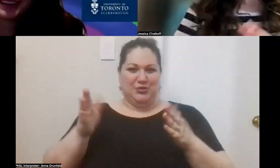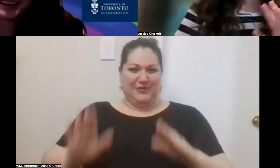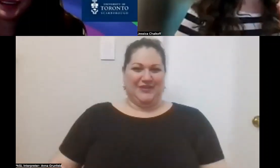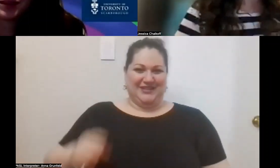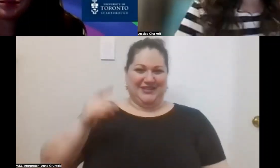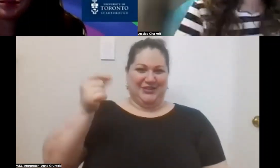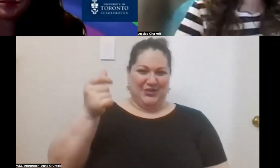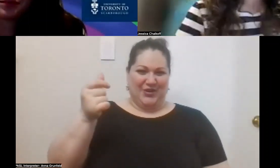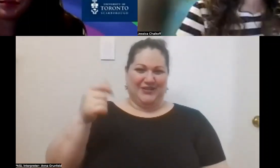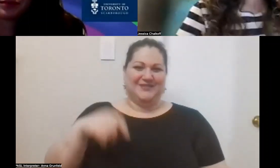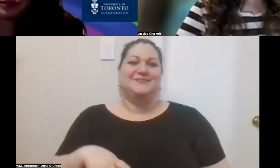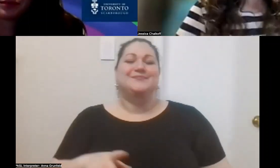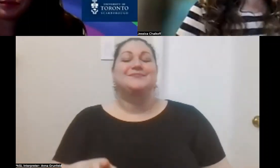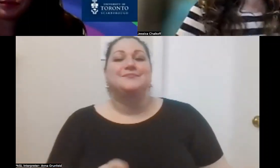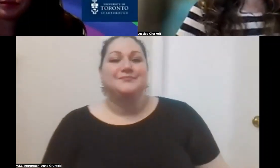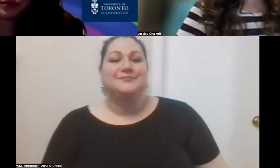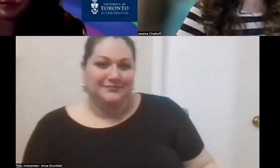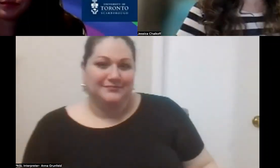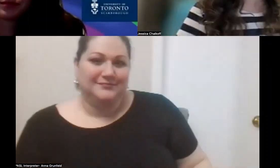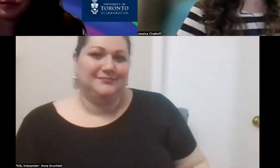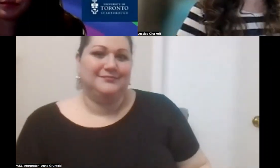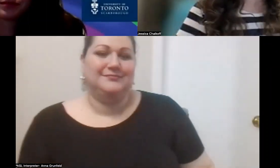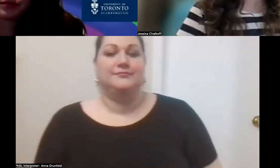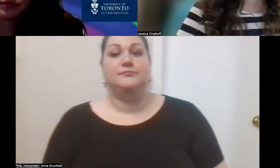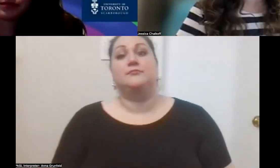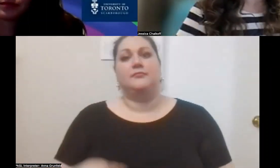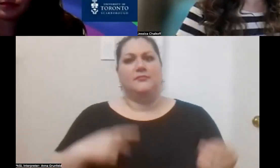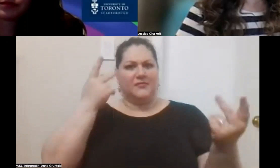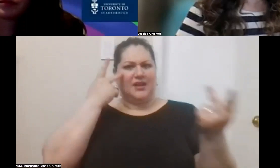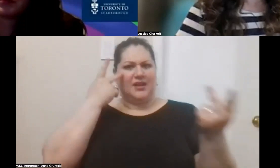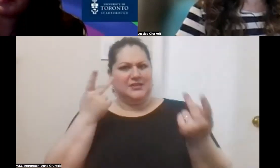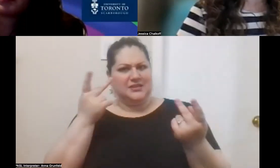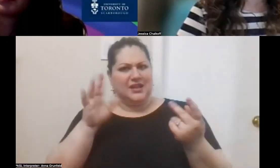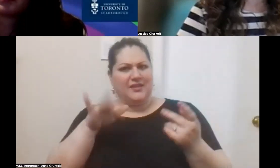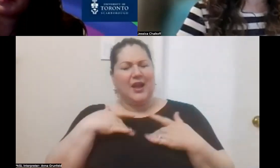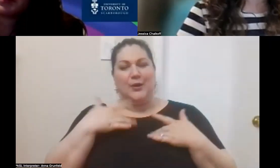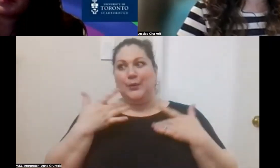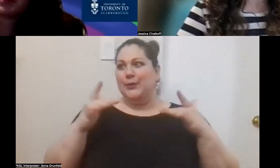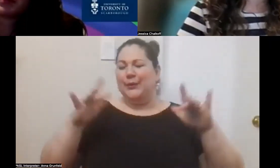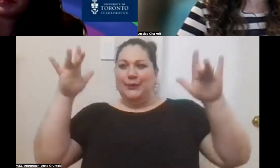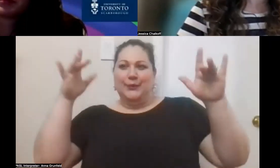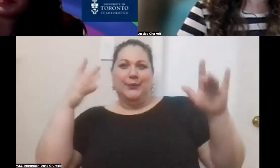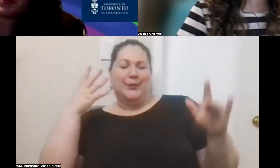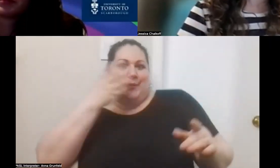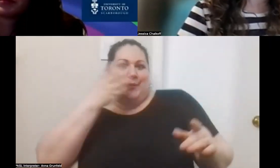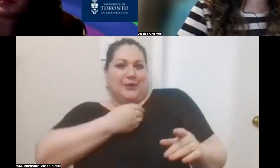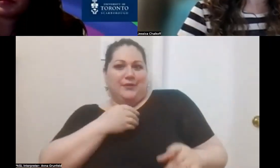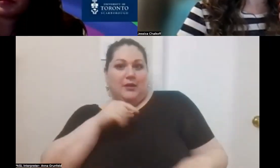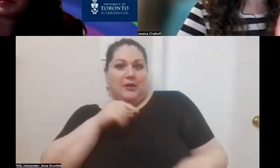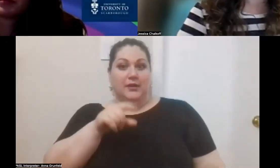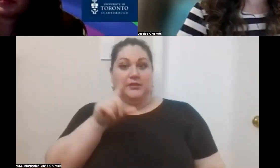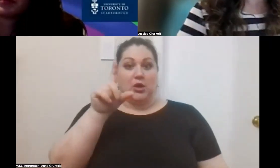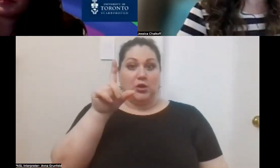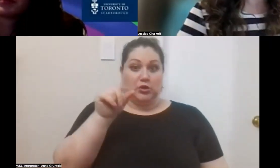But back to all saying, and I'm saying there, I'm like, this is 20 million dollars.